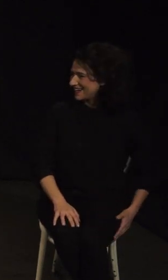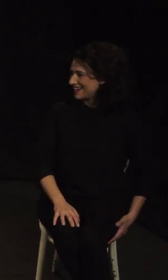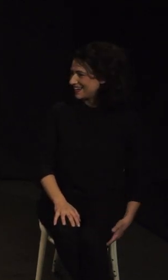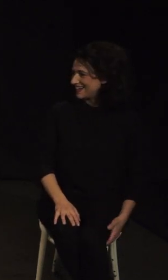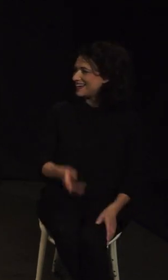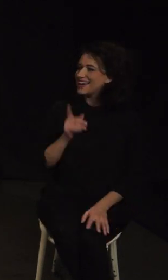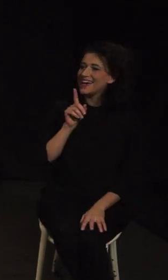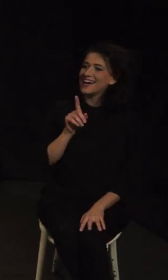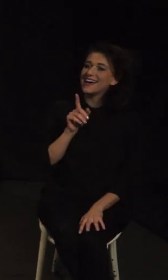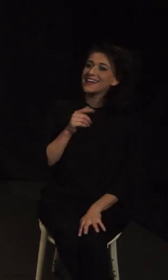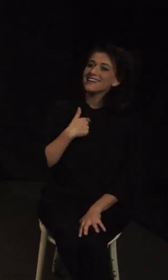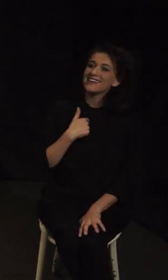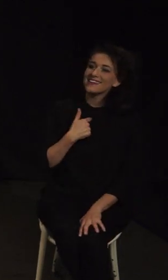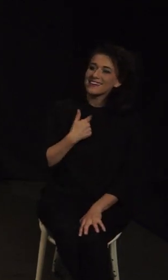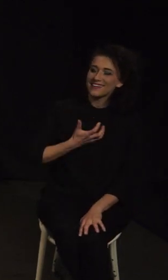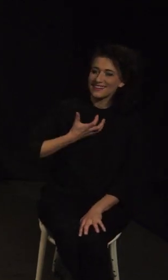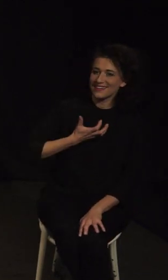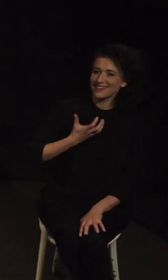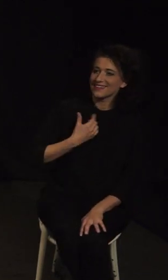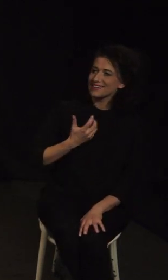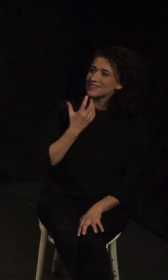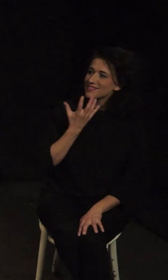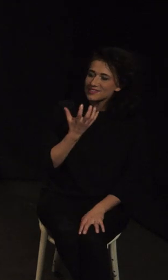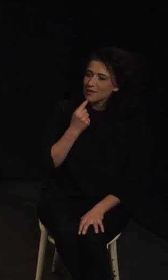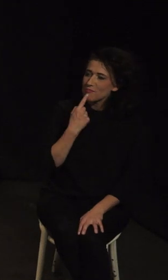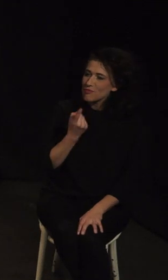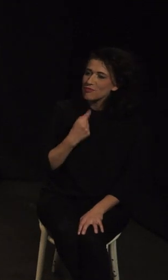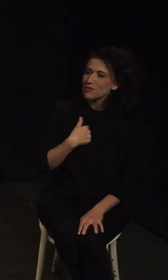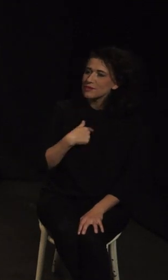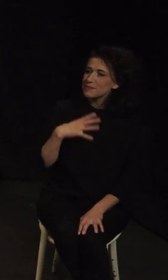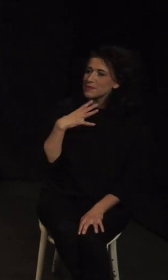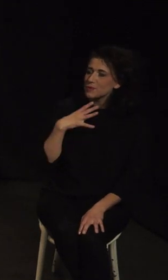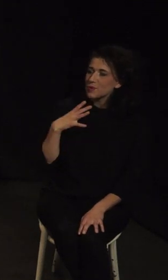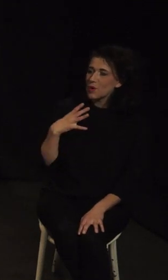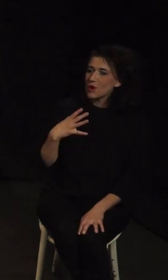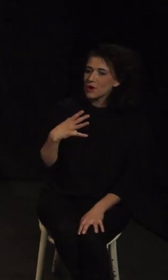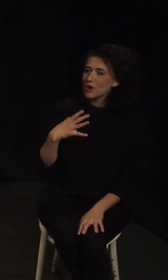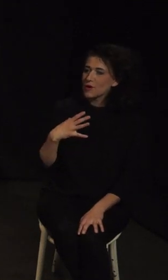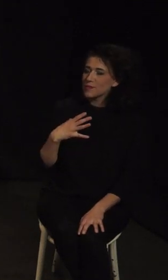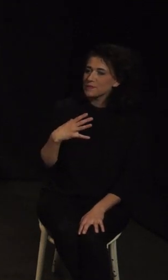I just wanted to say that I happened to play fragments